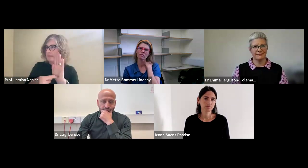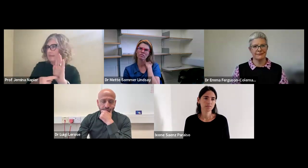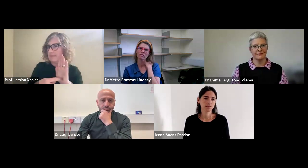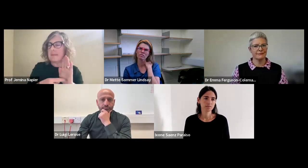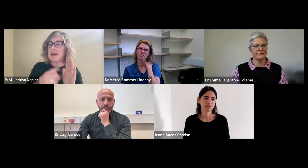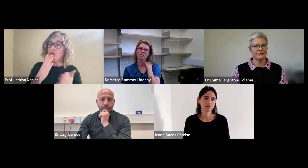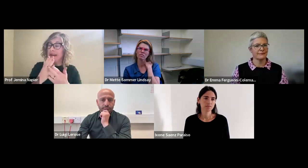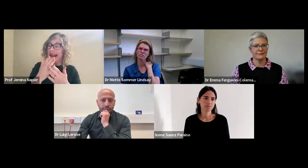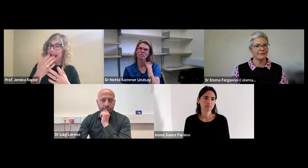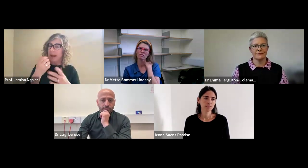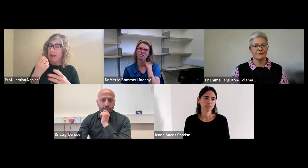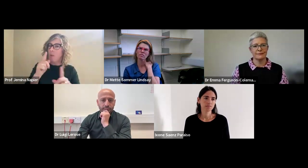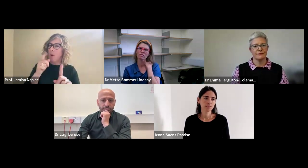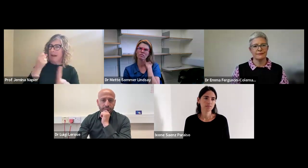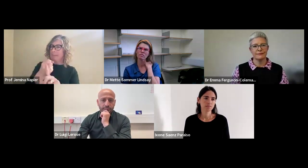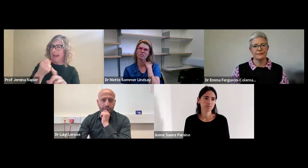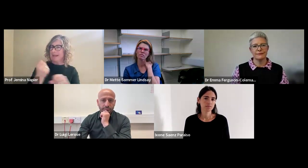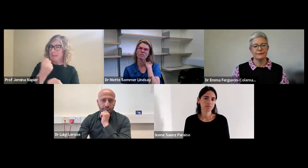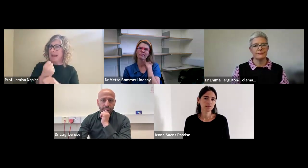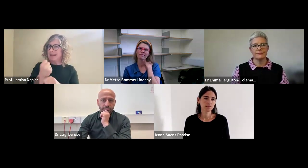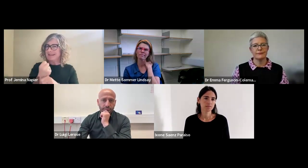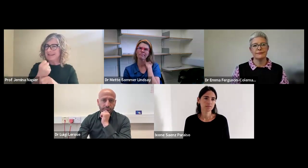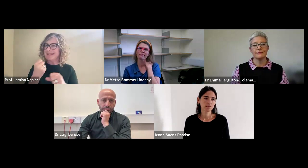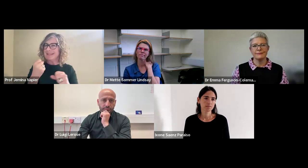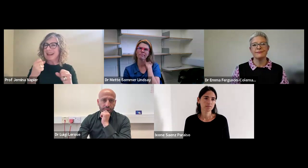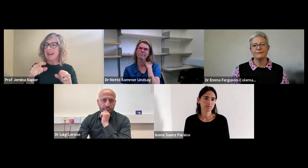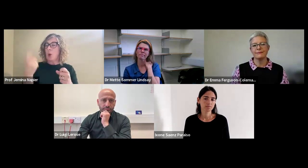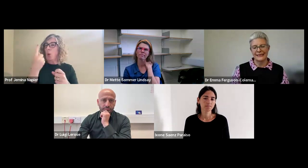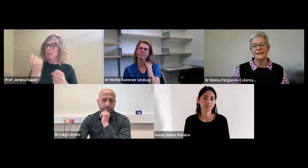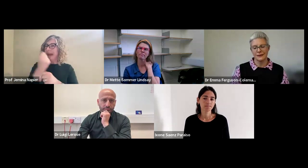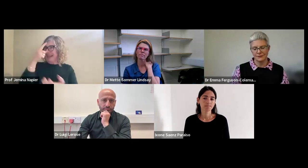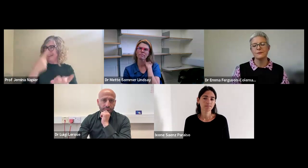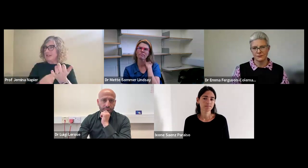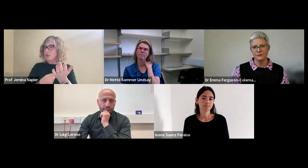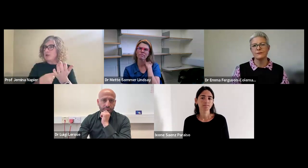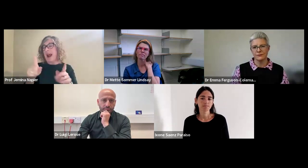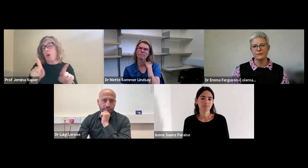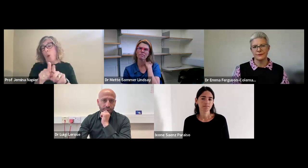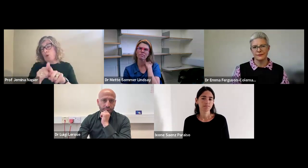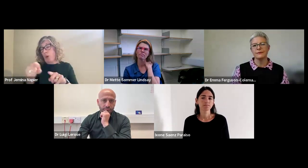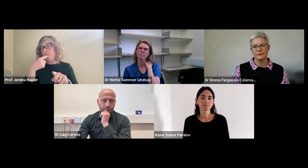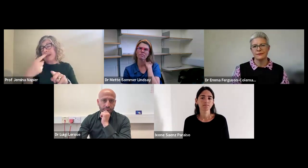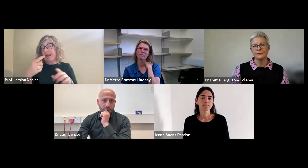some plans that have certain aspects to the plan. But what's impactful? Is it making a